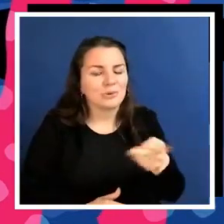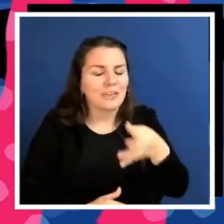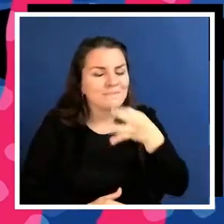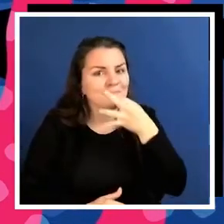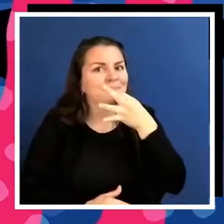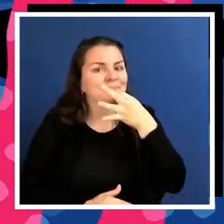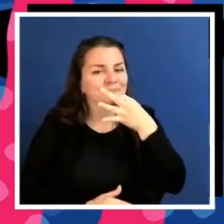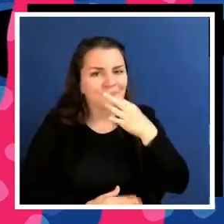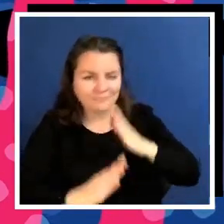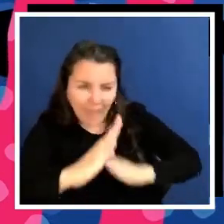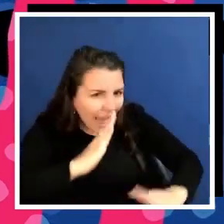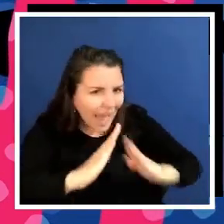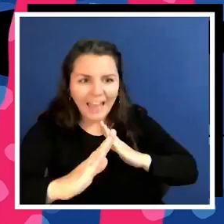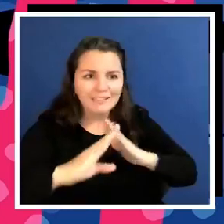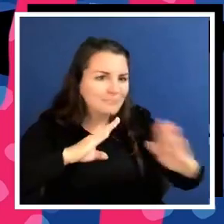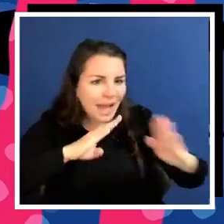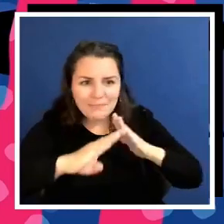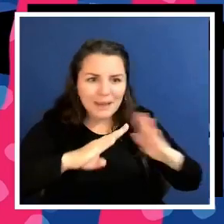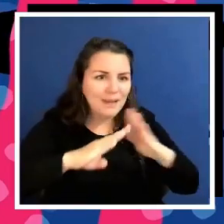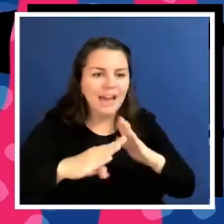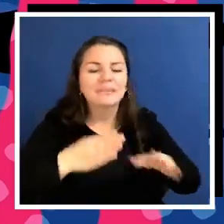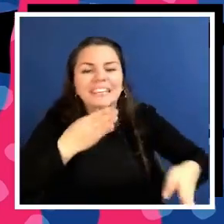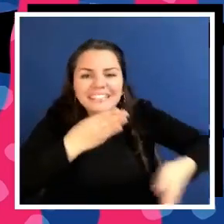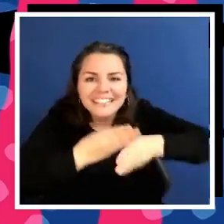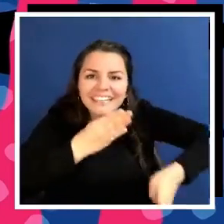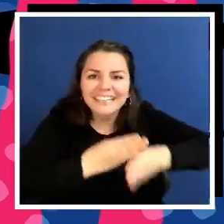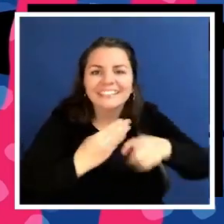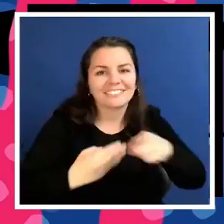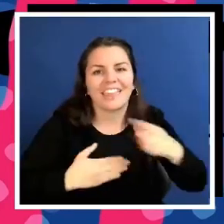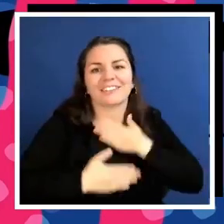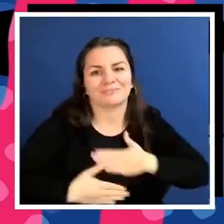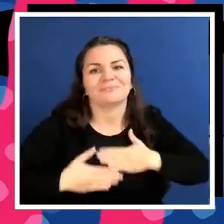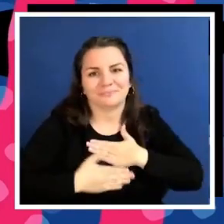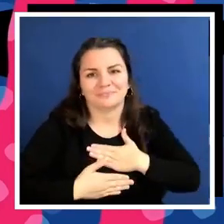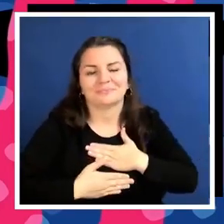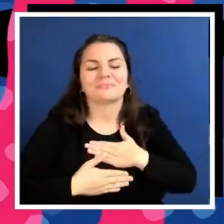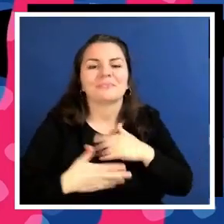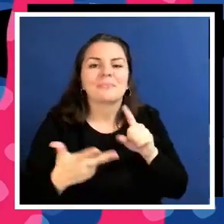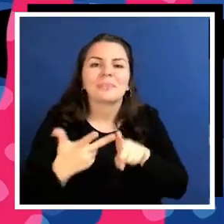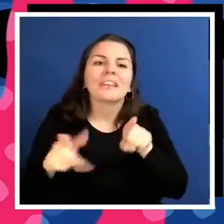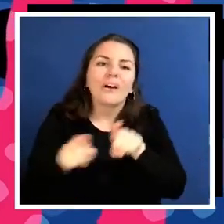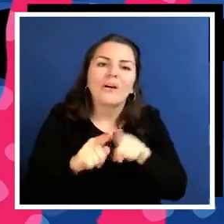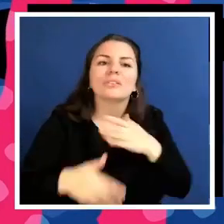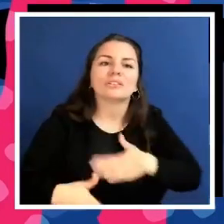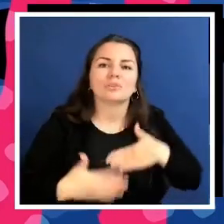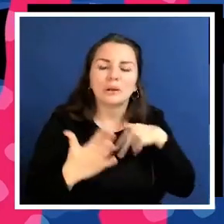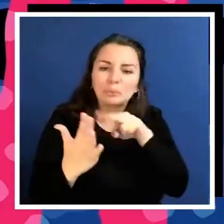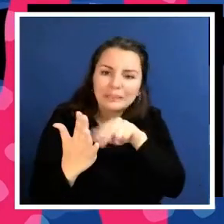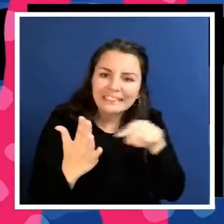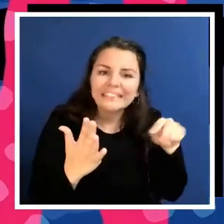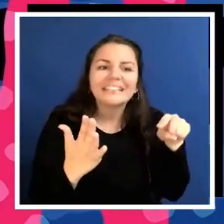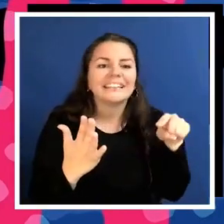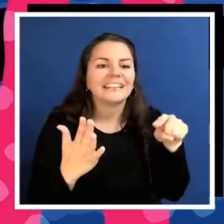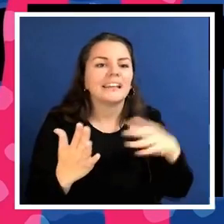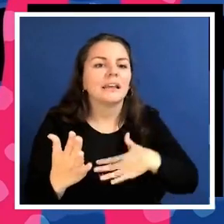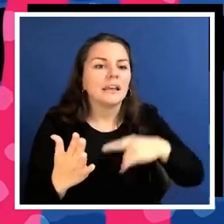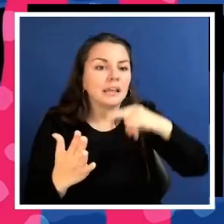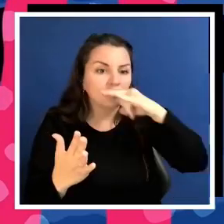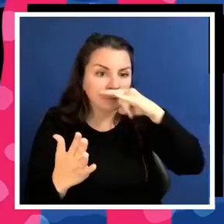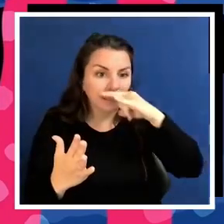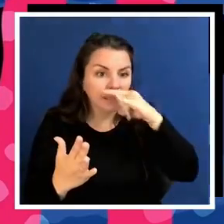THEM IN KARATE AND THEY WERE SO